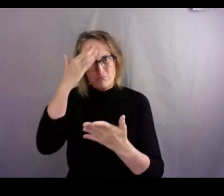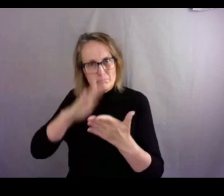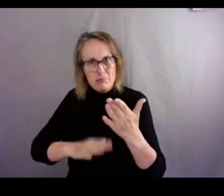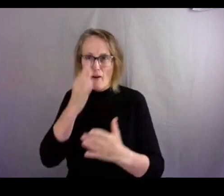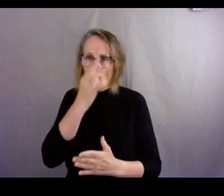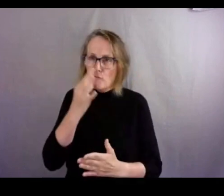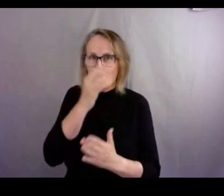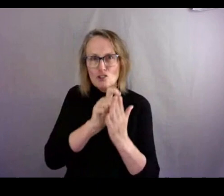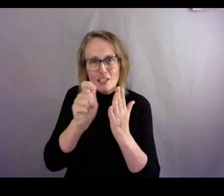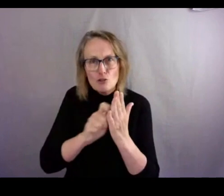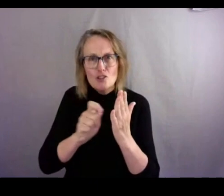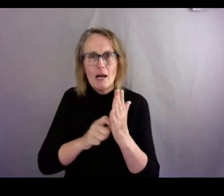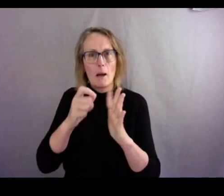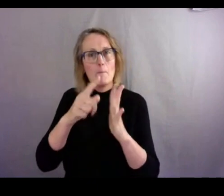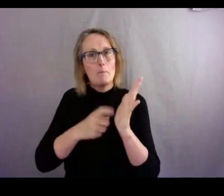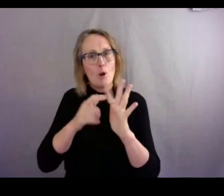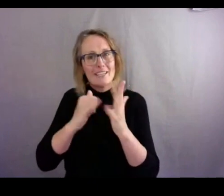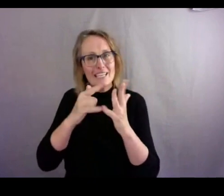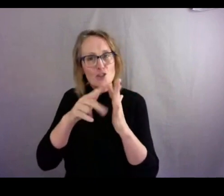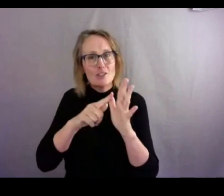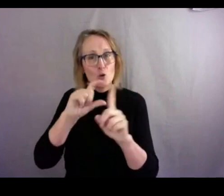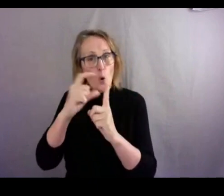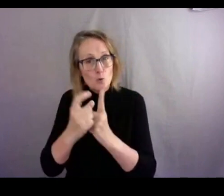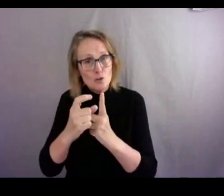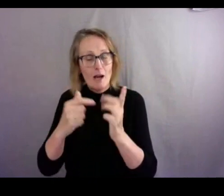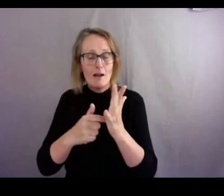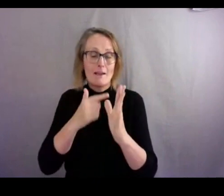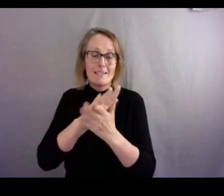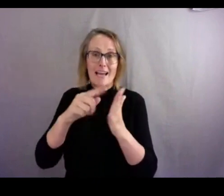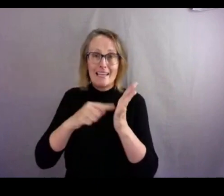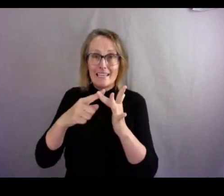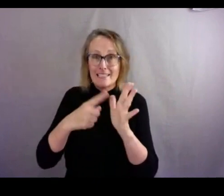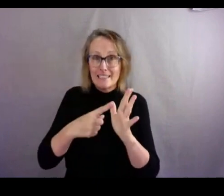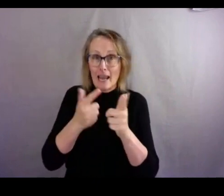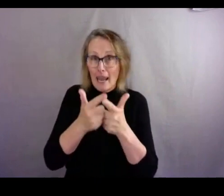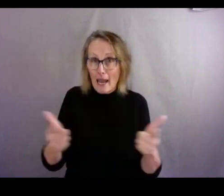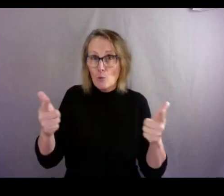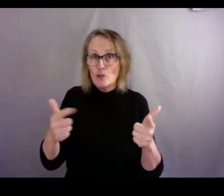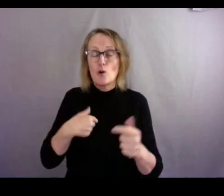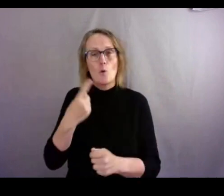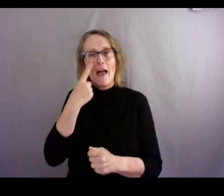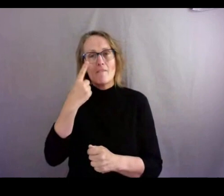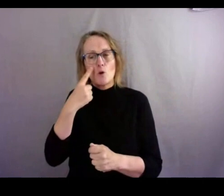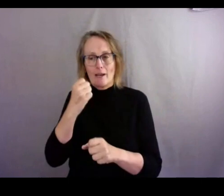Each of them will share insights from their catalogue essays, considering Gauguin's art, his history, and how contemporary perspectives